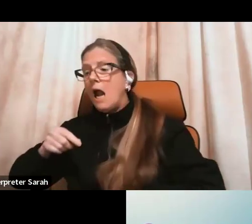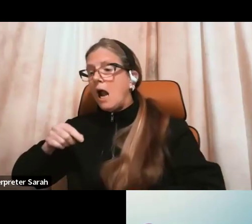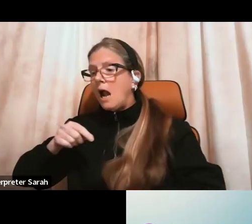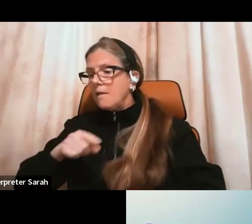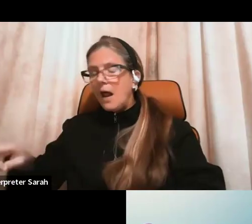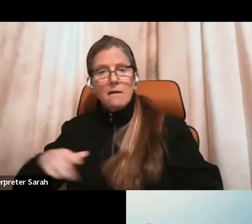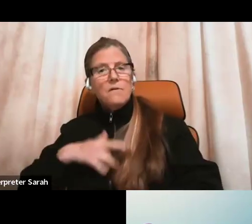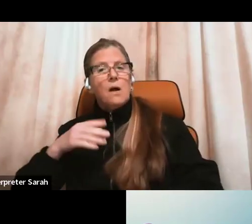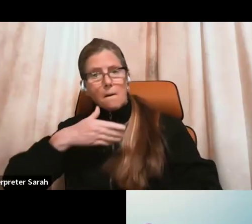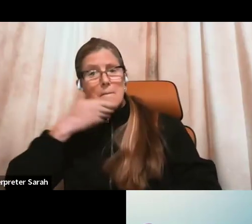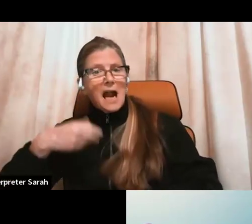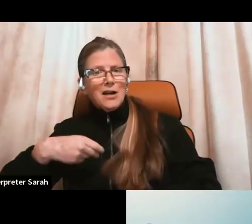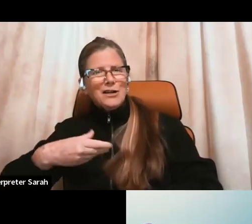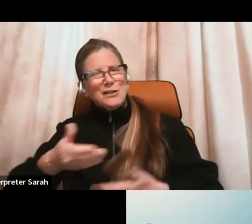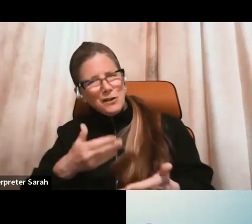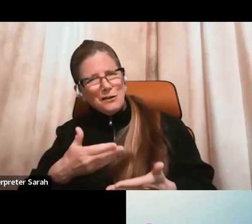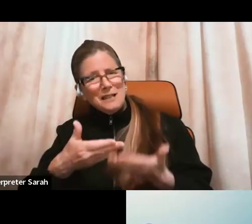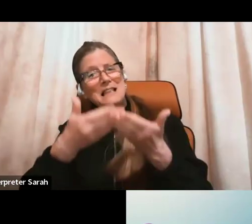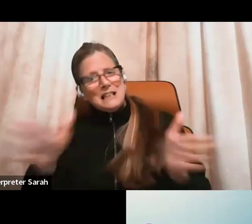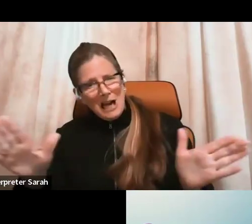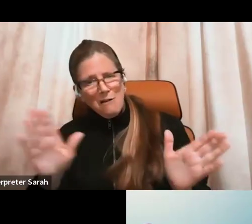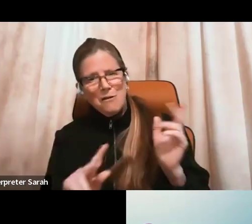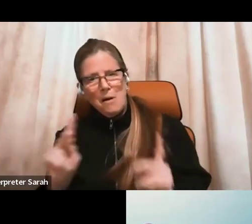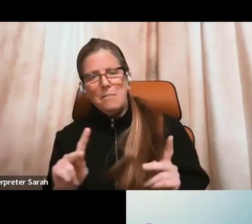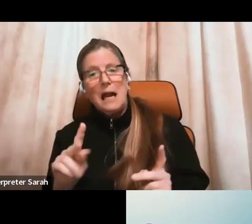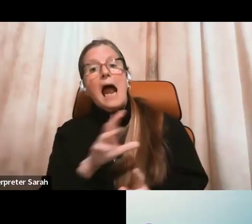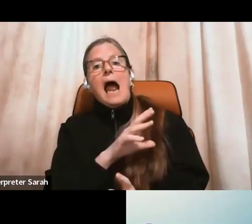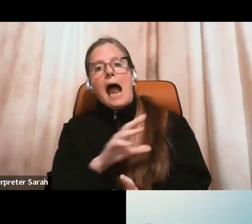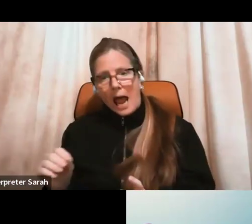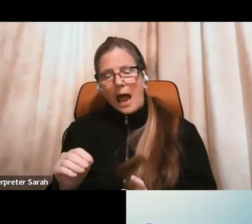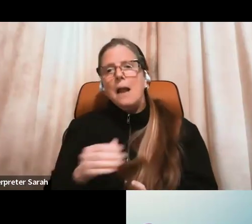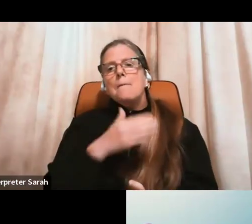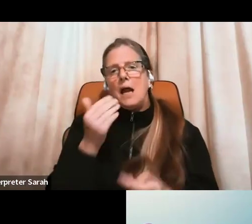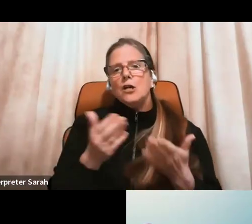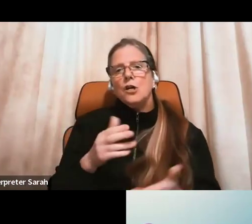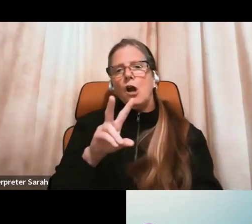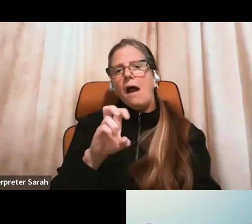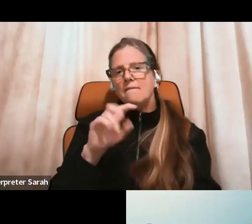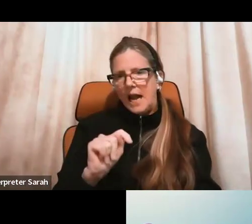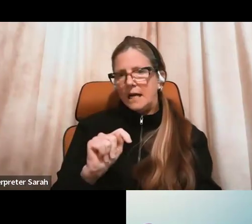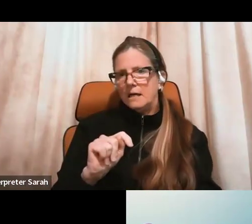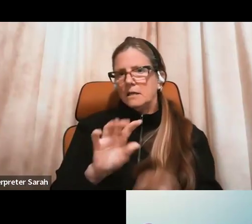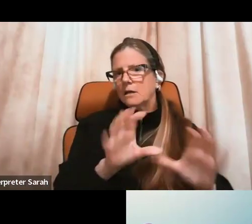better serve the general public, as well as better serve the veteran community as a result of their